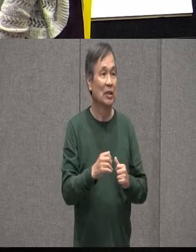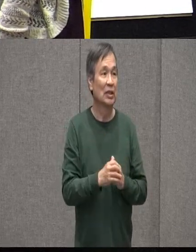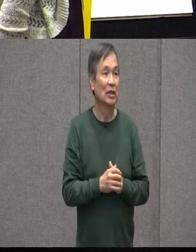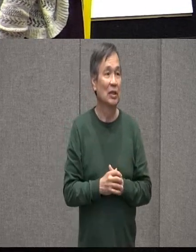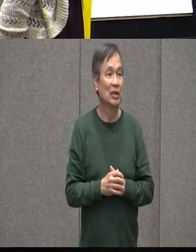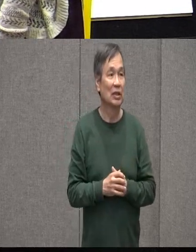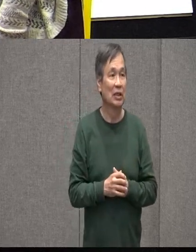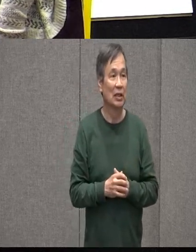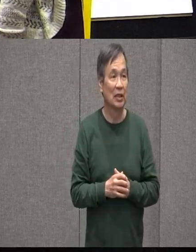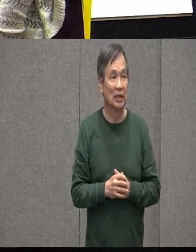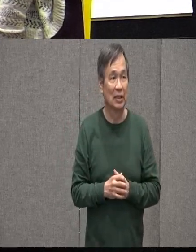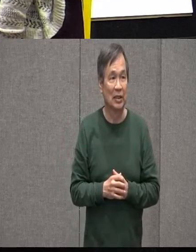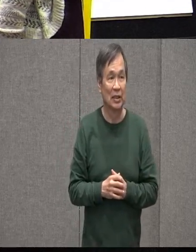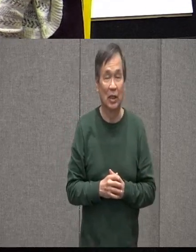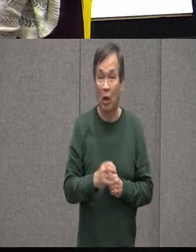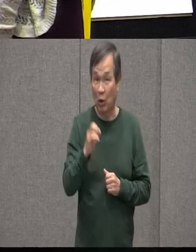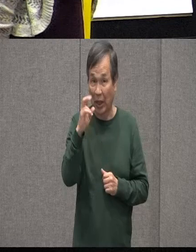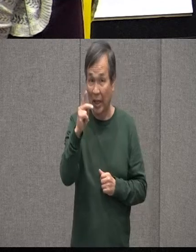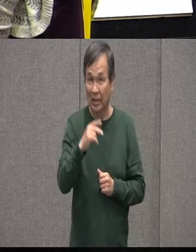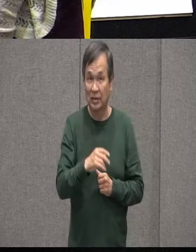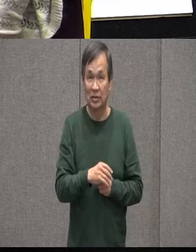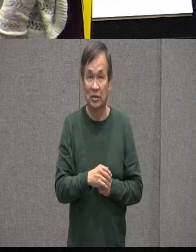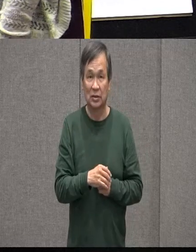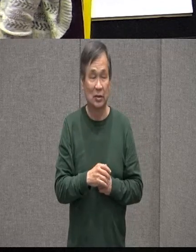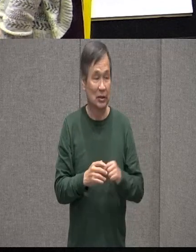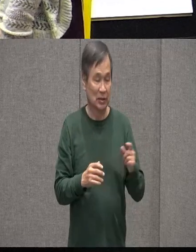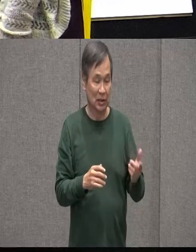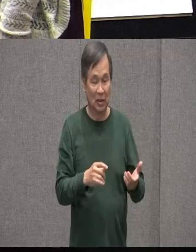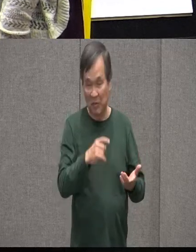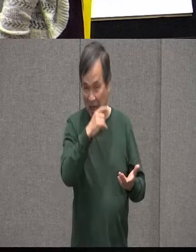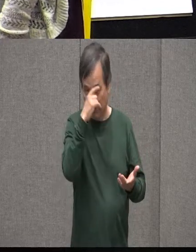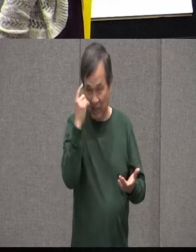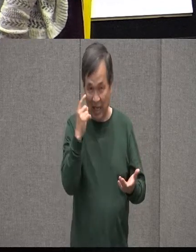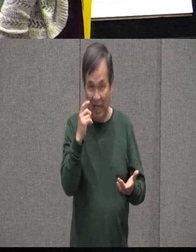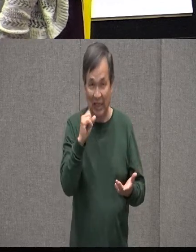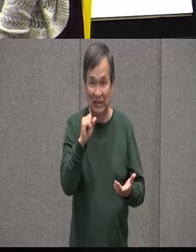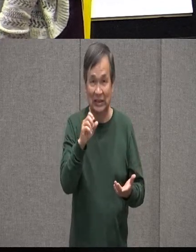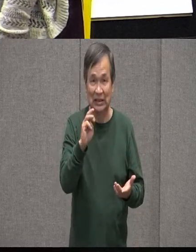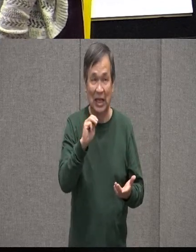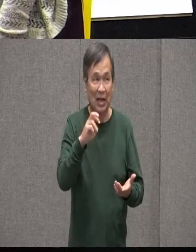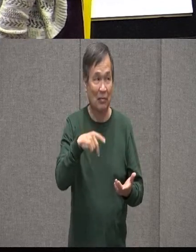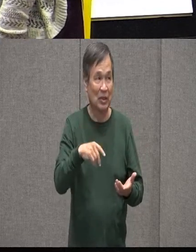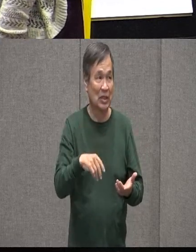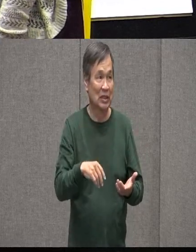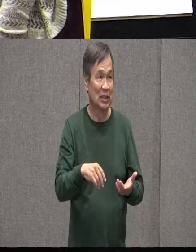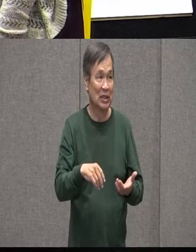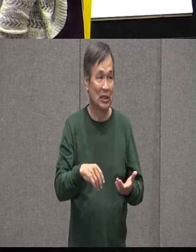Ooh, zigzag lines. Okay, so here I have my black stamp pad and I'm gonna use the edge.